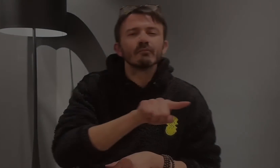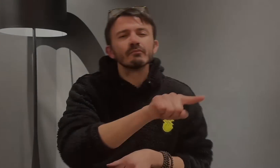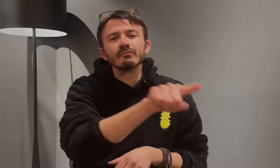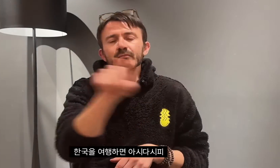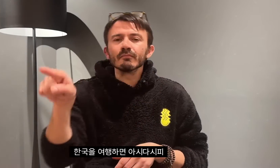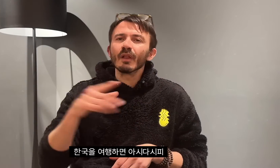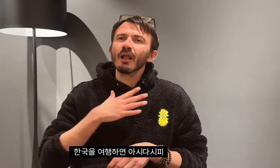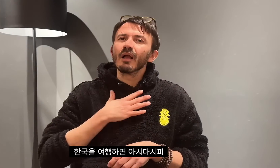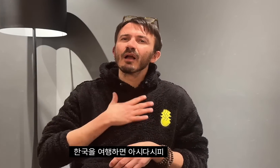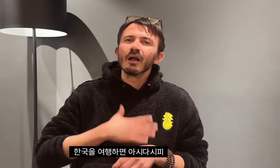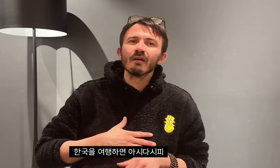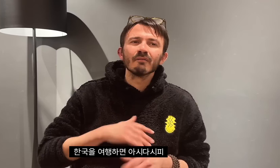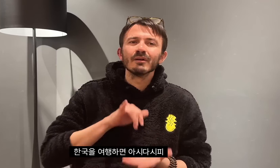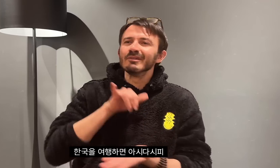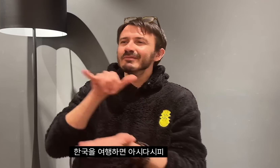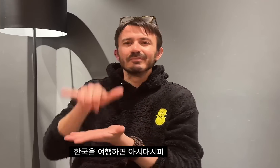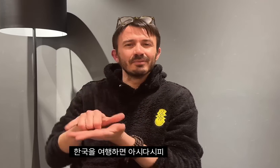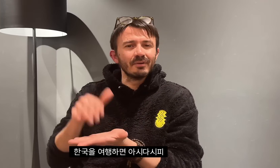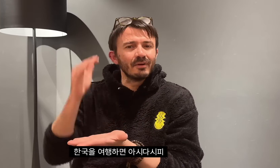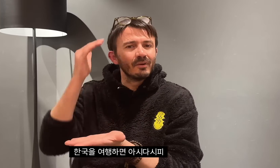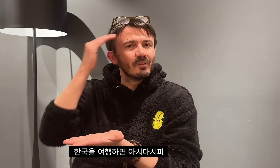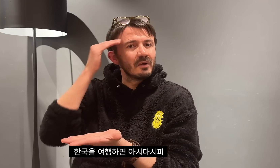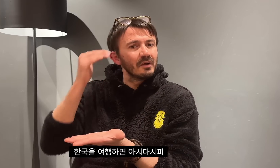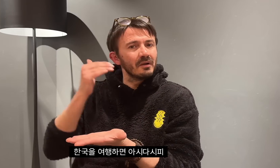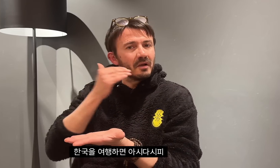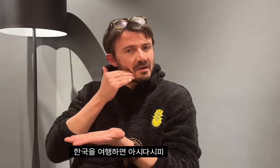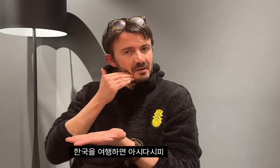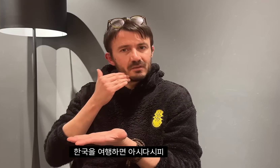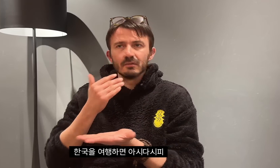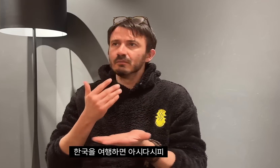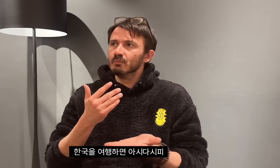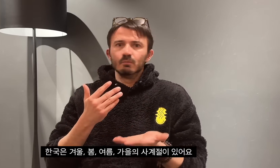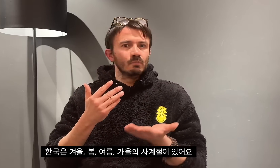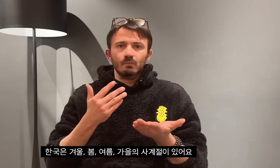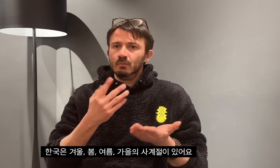As you know when traveling in Korea,